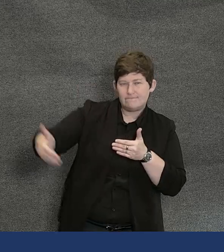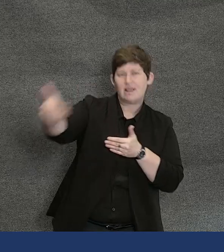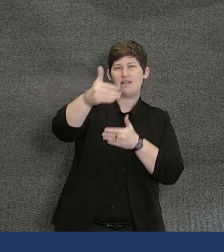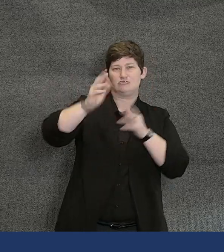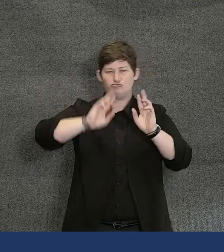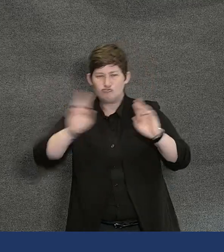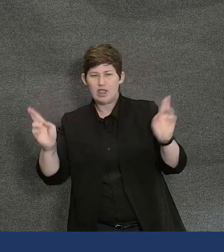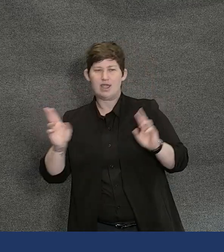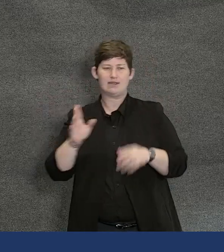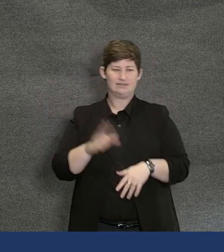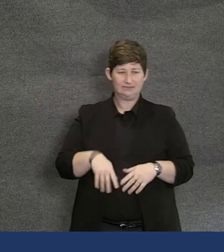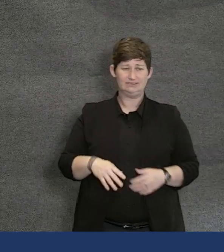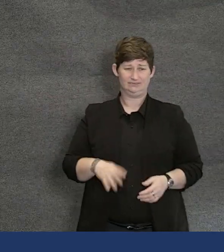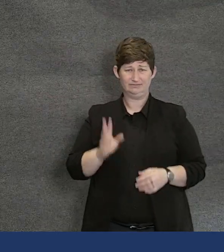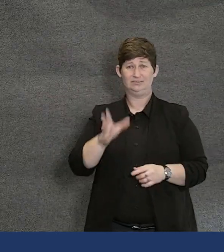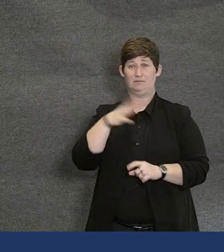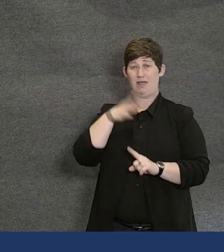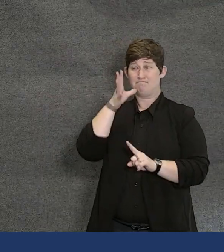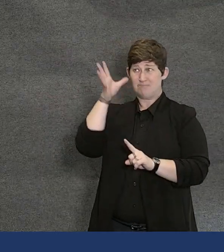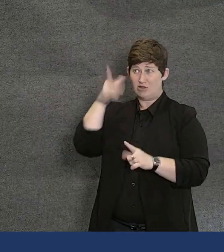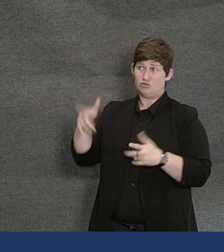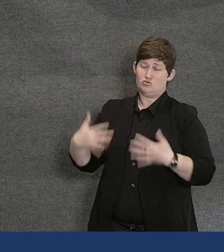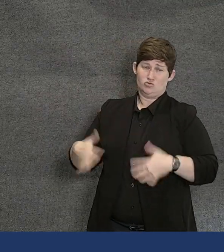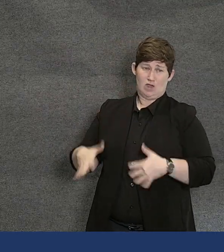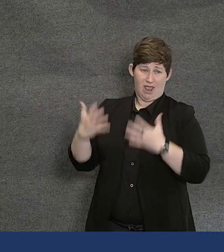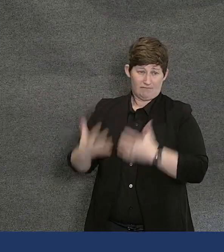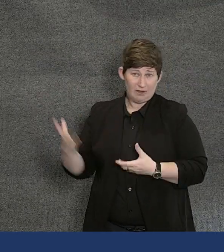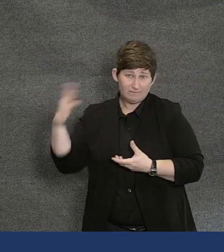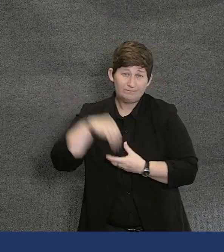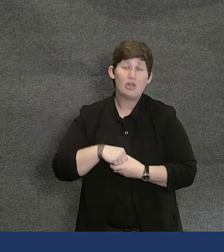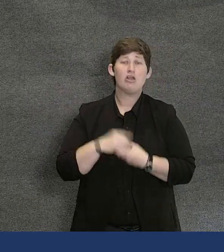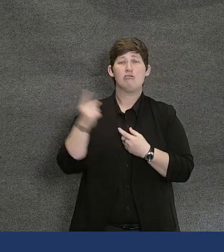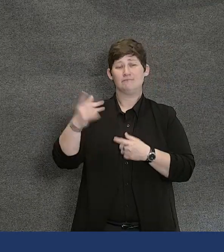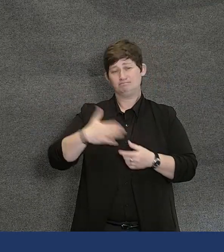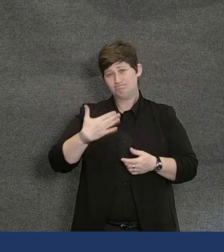in that gap of transportation. So that's a broader issue.